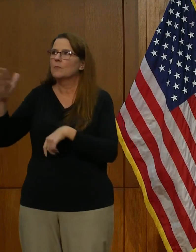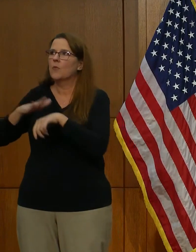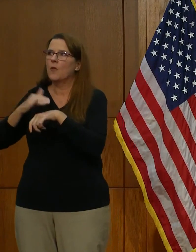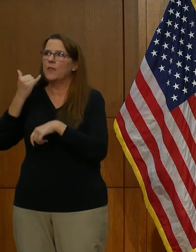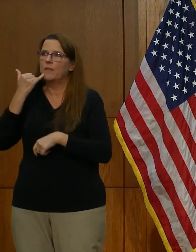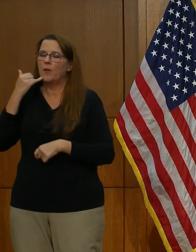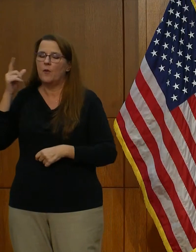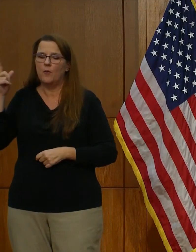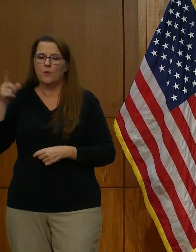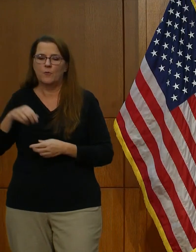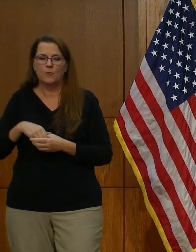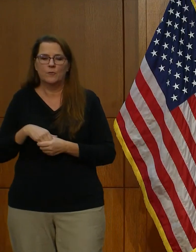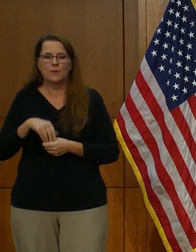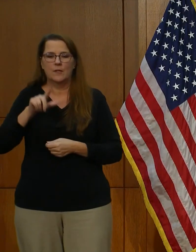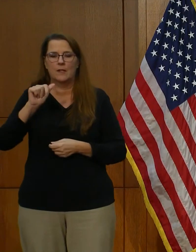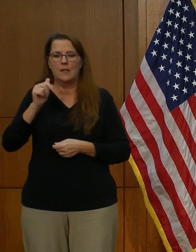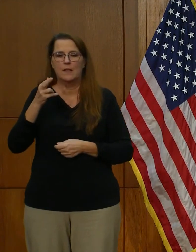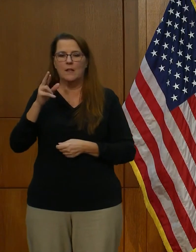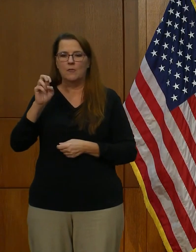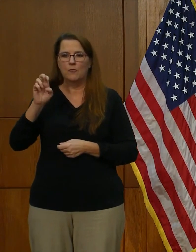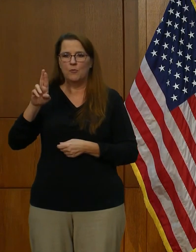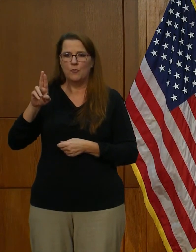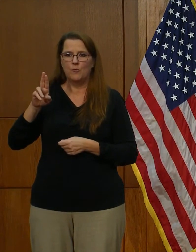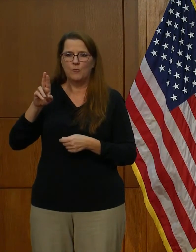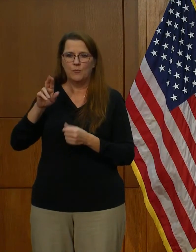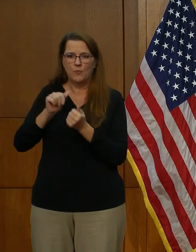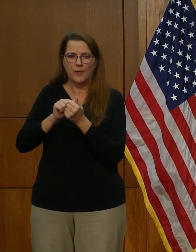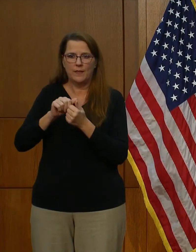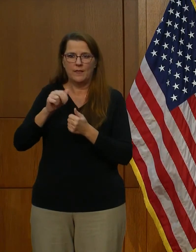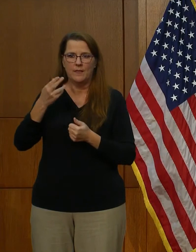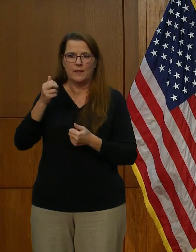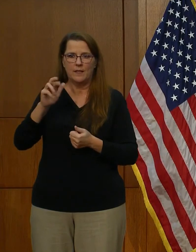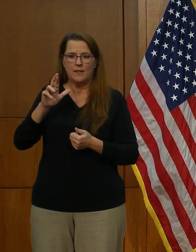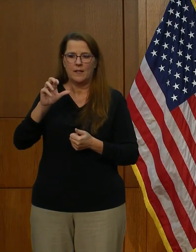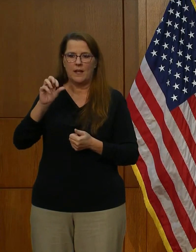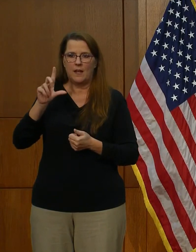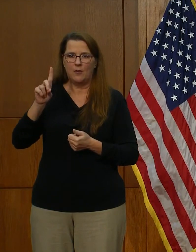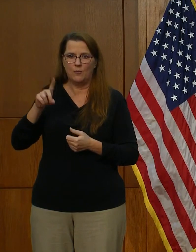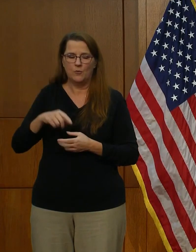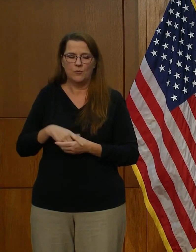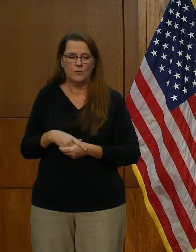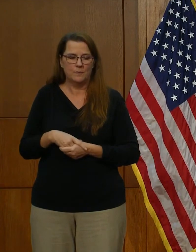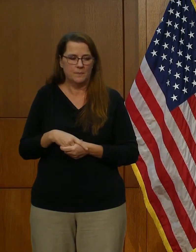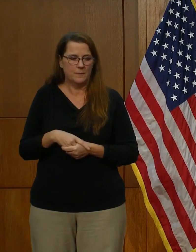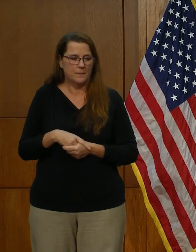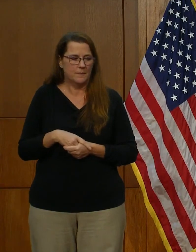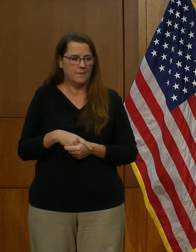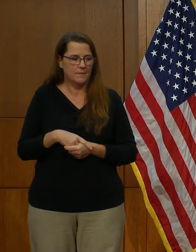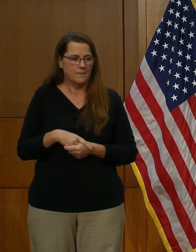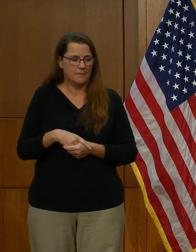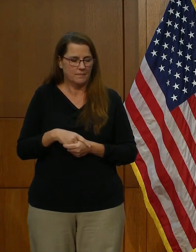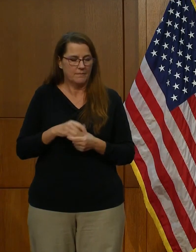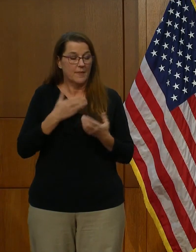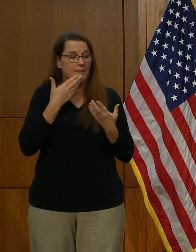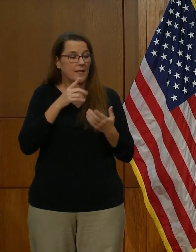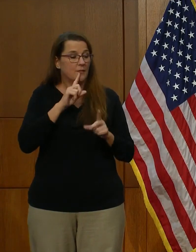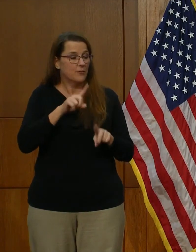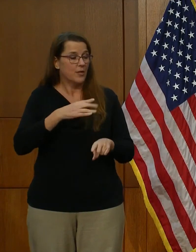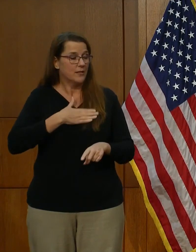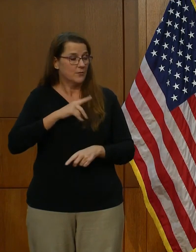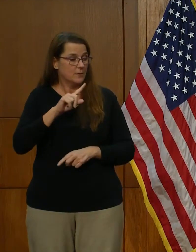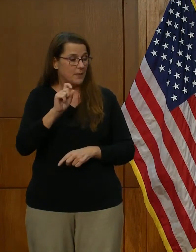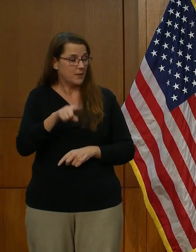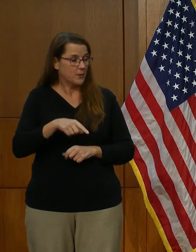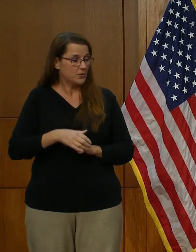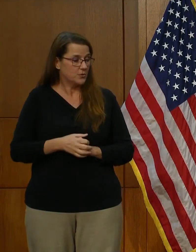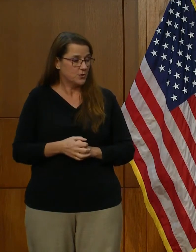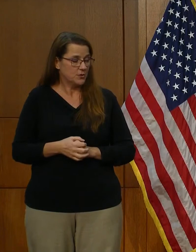THANK YOU. YOU AGREE WITH